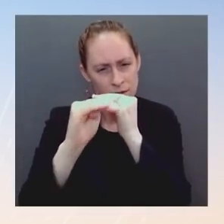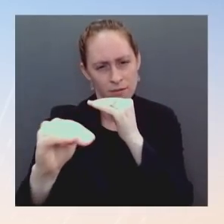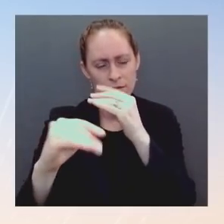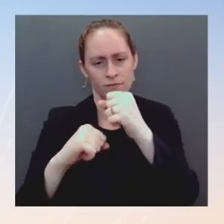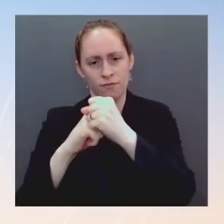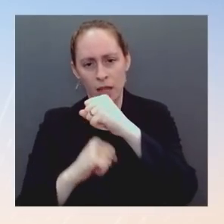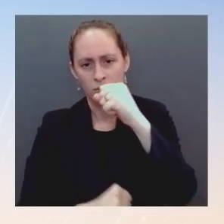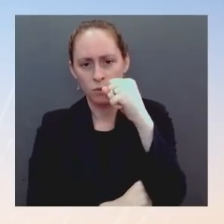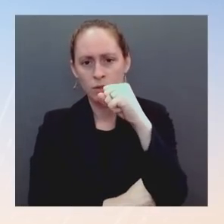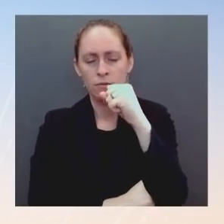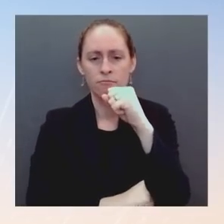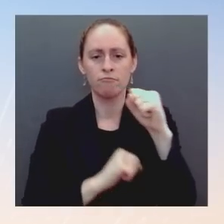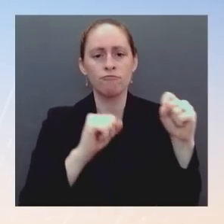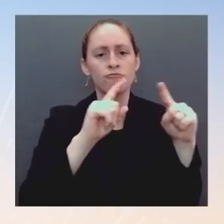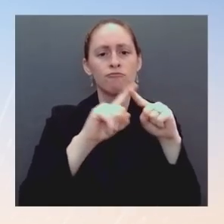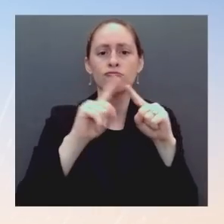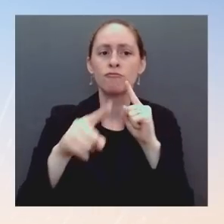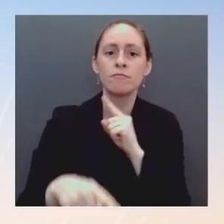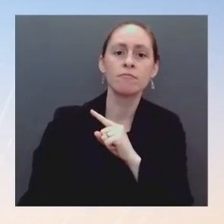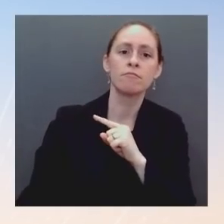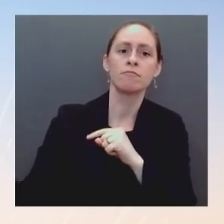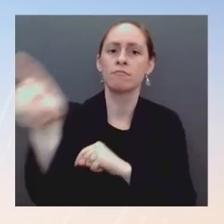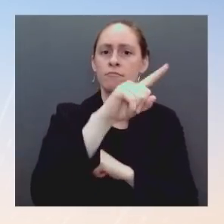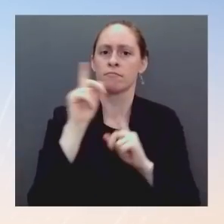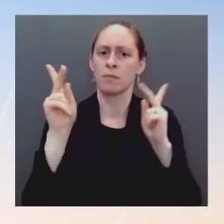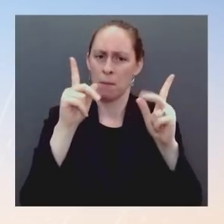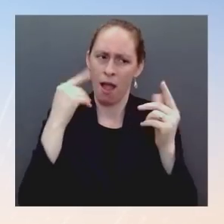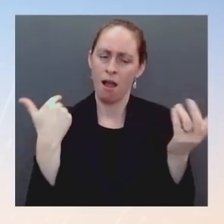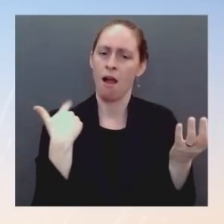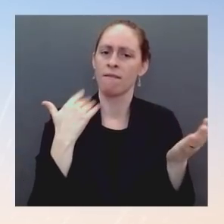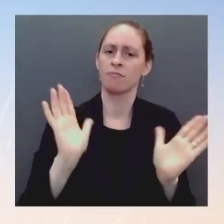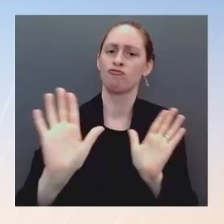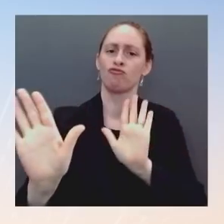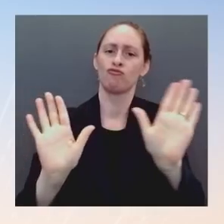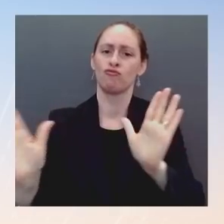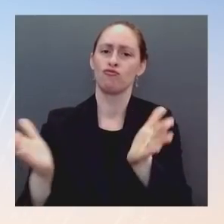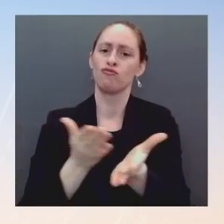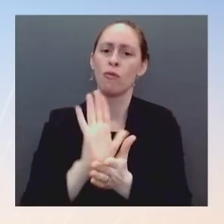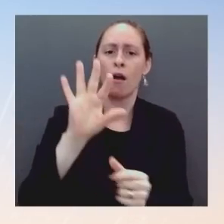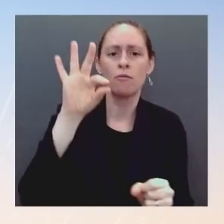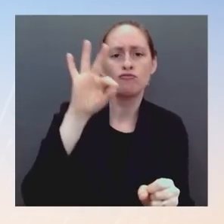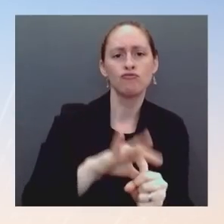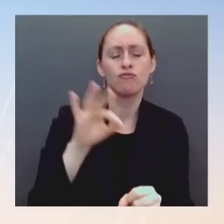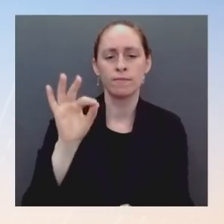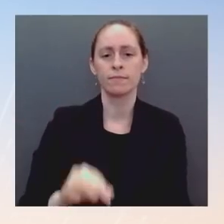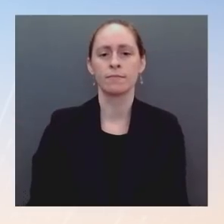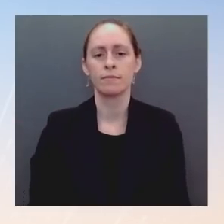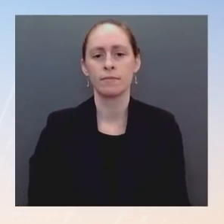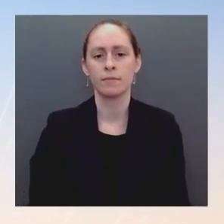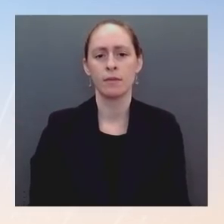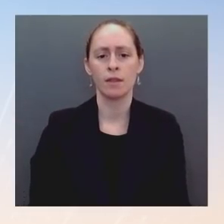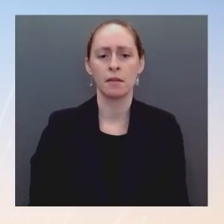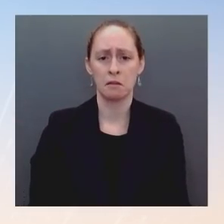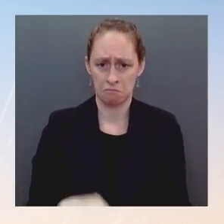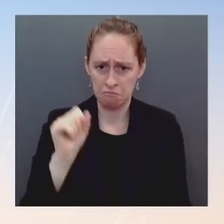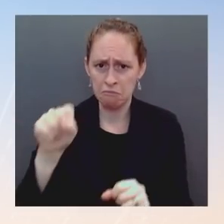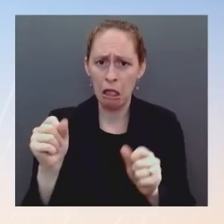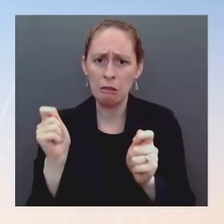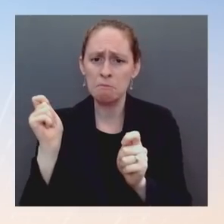We've been open to and a part of conversations about the Electoral Count Act. We've never been opposed to it. We just don't want it to be a replacement for it.